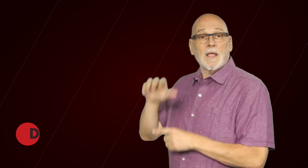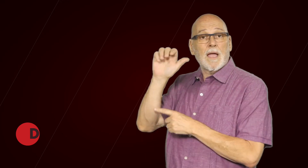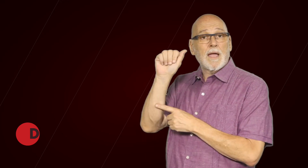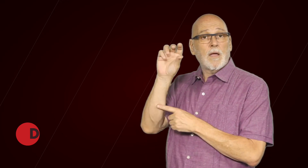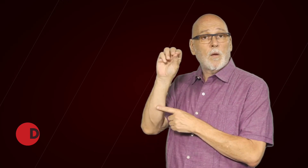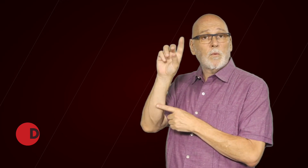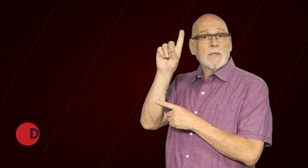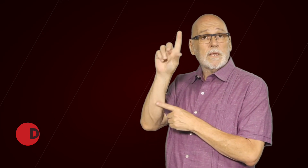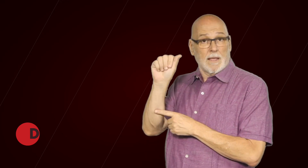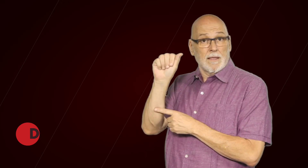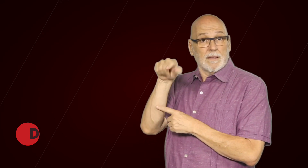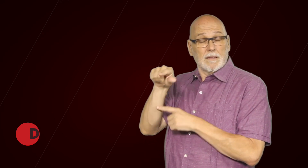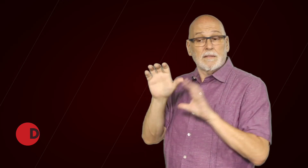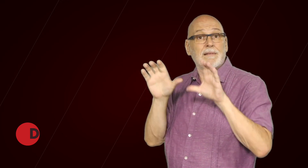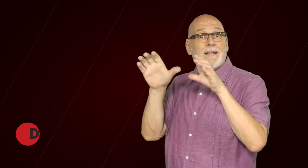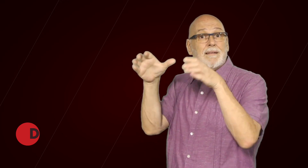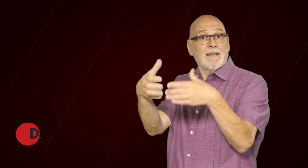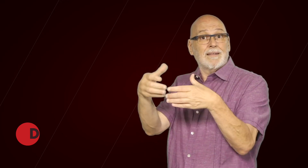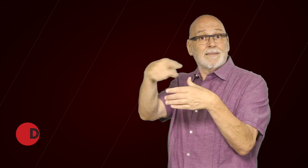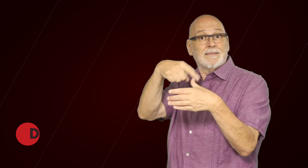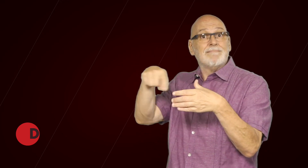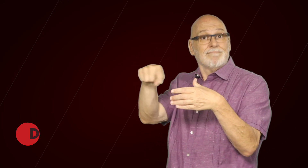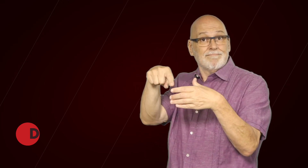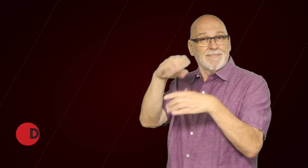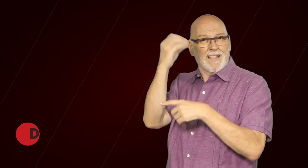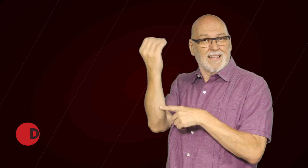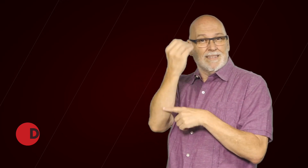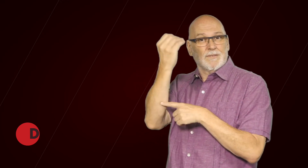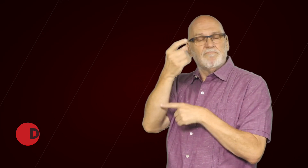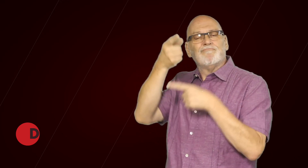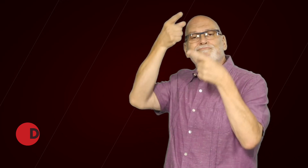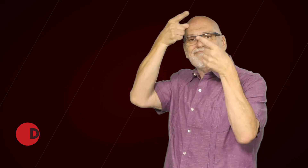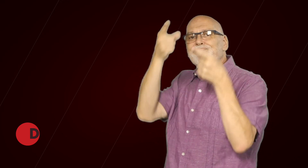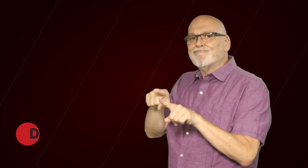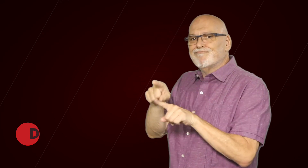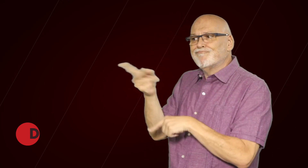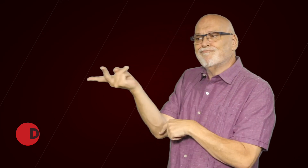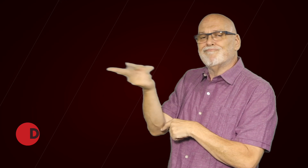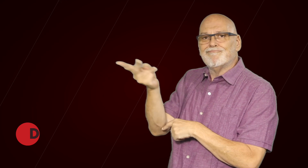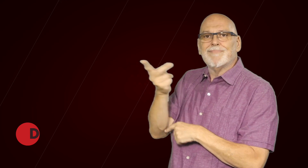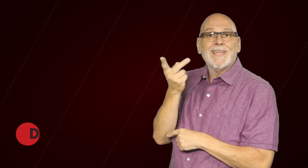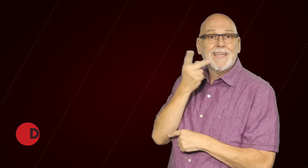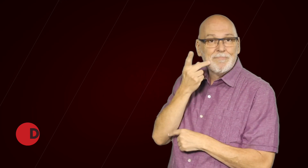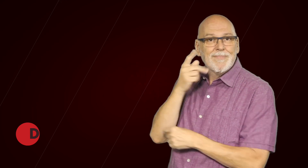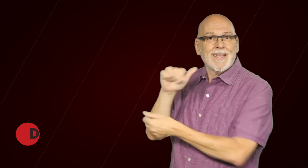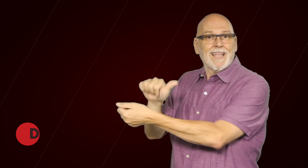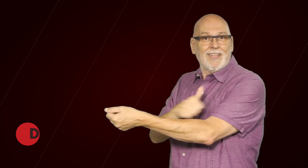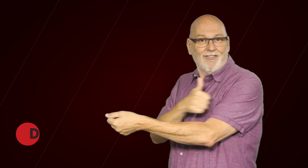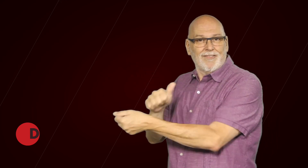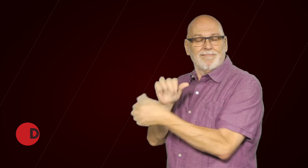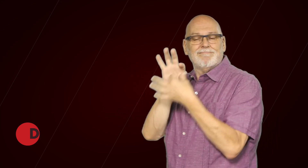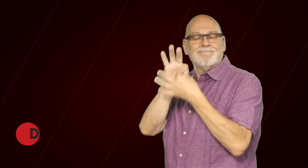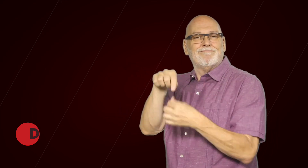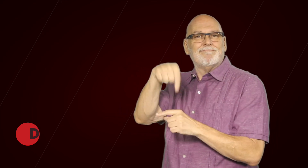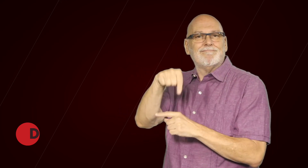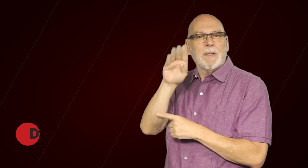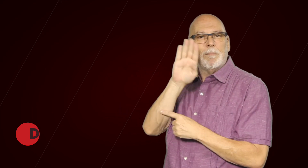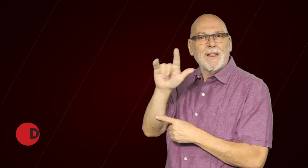[ANSELMO]: The AODA Alliance in Ontario agrees with both Kim and